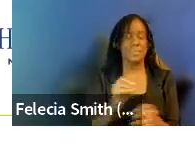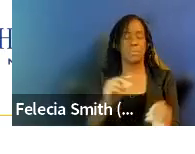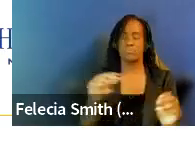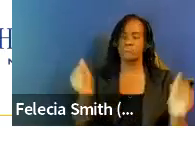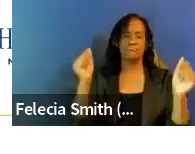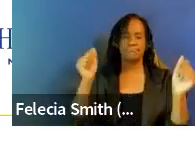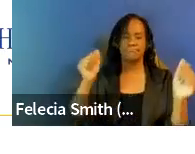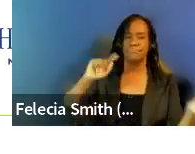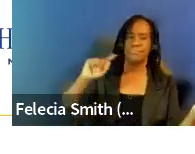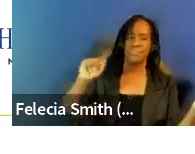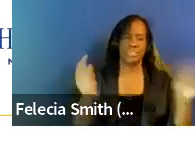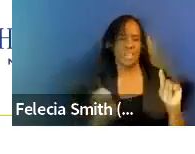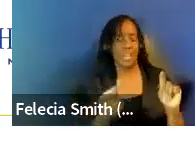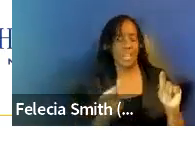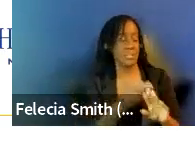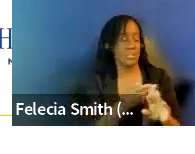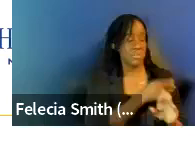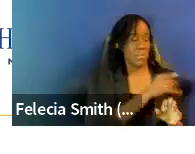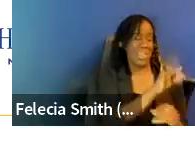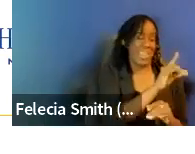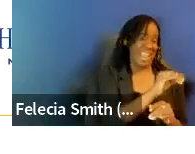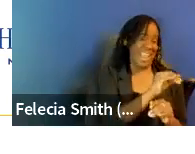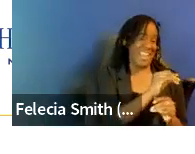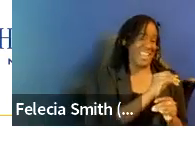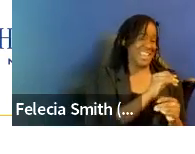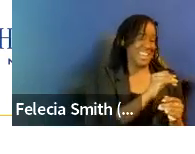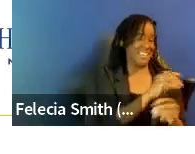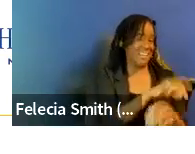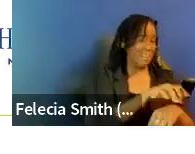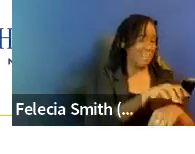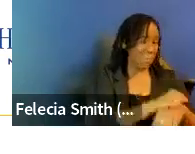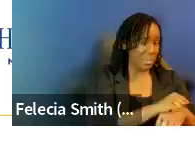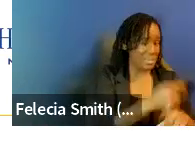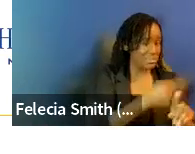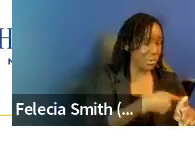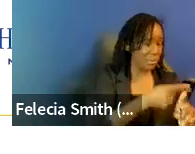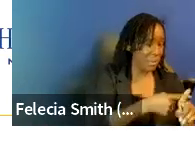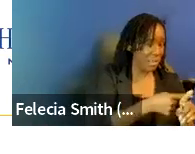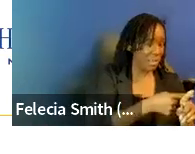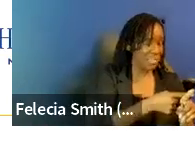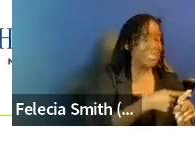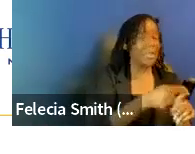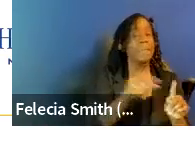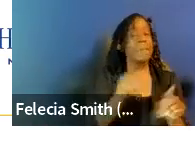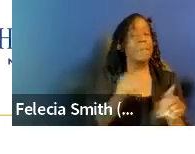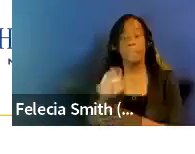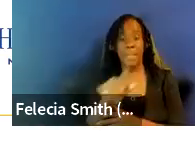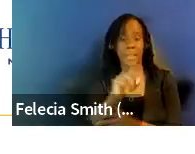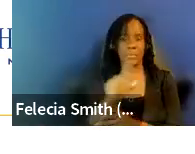in a 10-month period. January 2020, I was thinking man, I don't think this